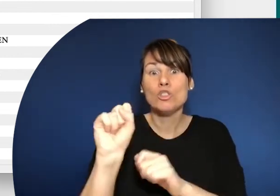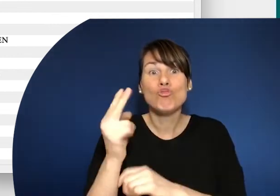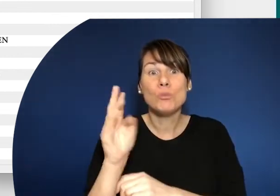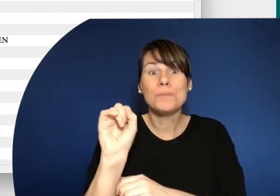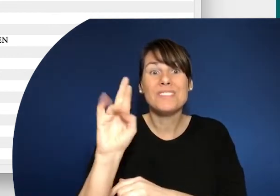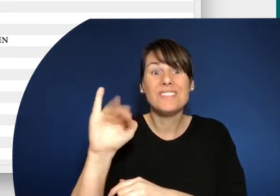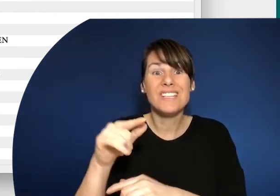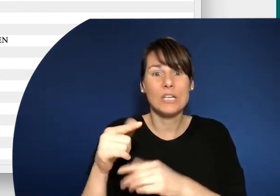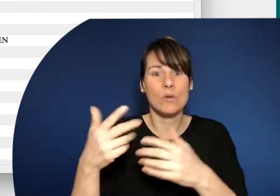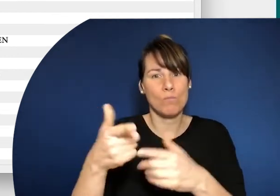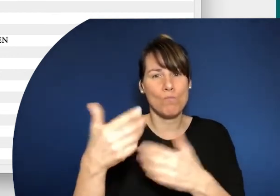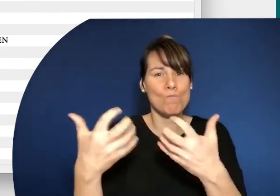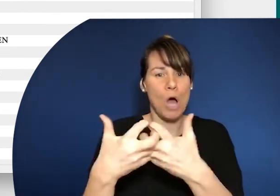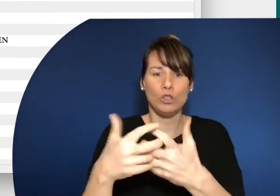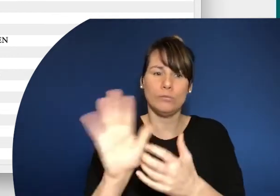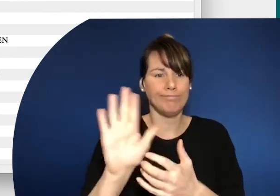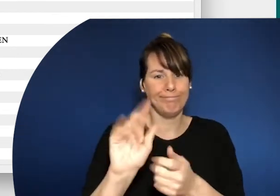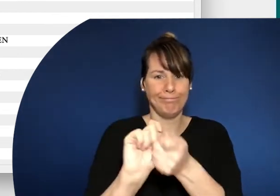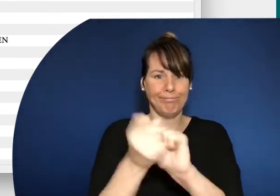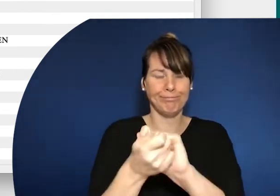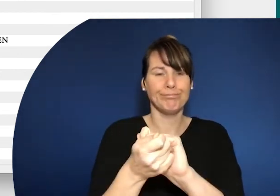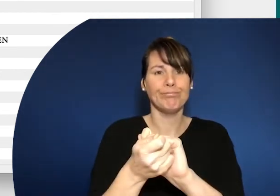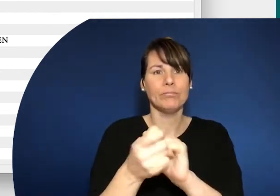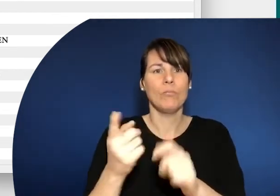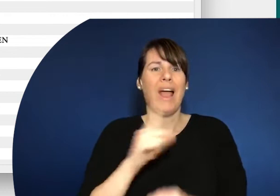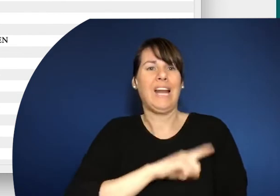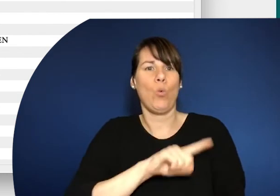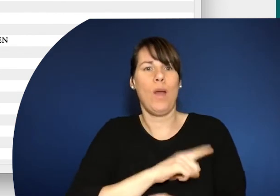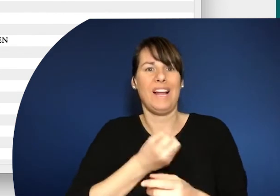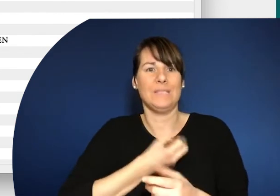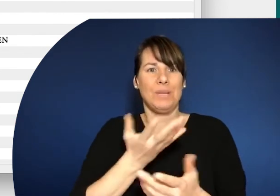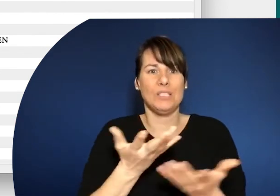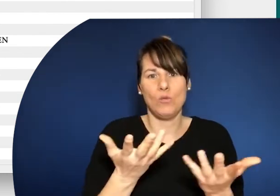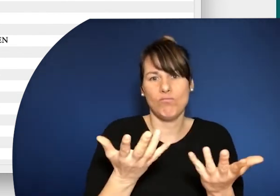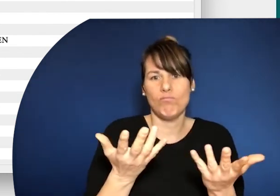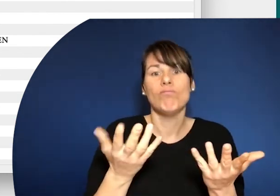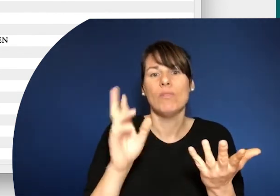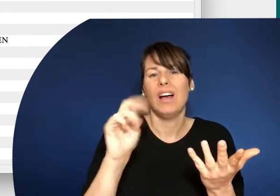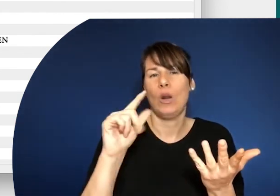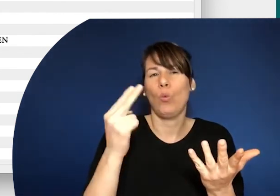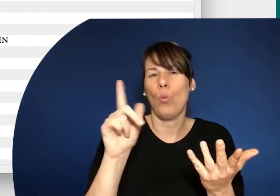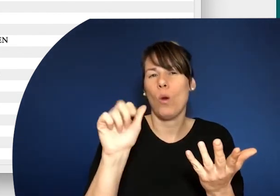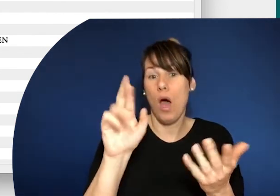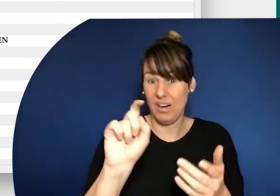substring match to regular expression. OK. And when I hit the ind button.